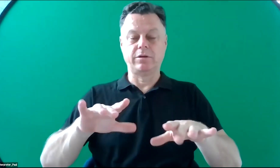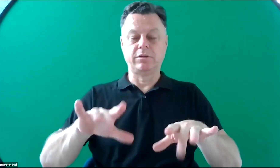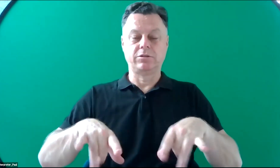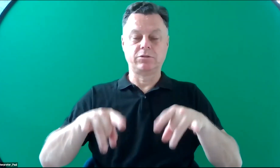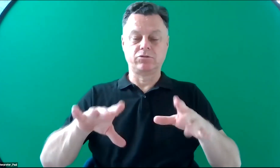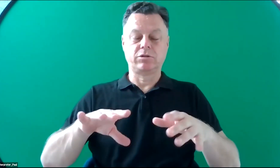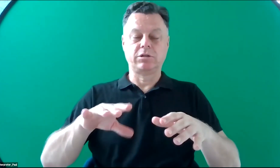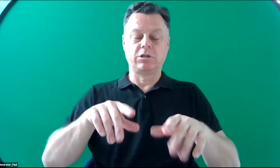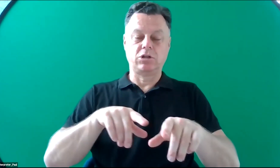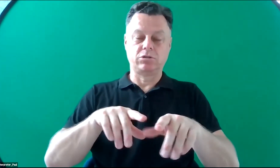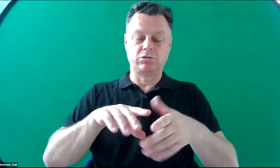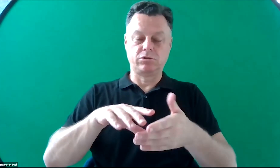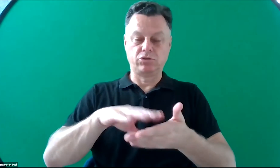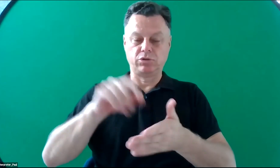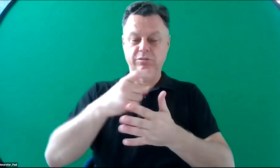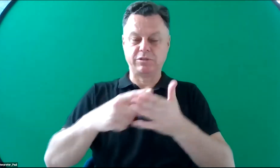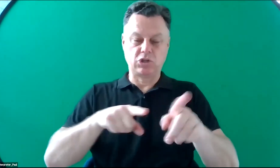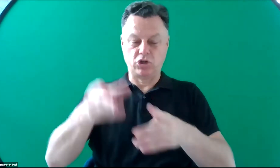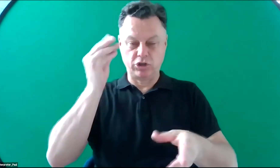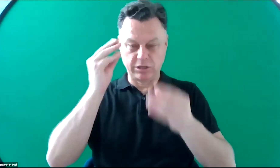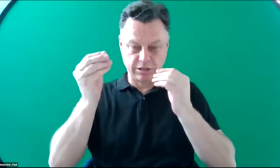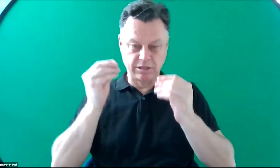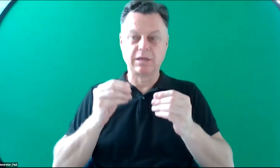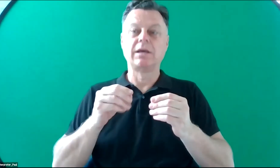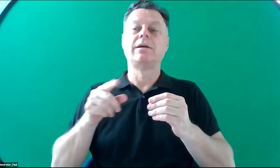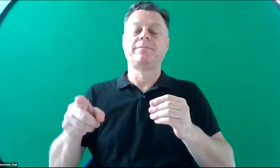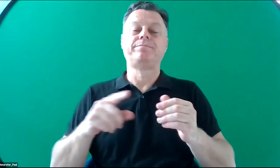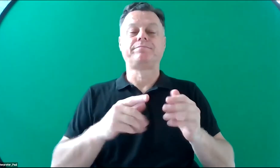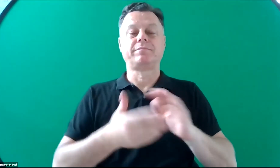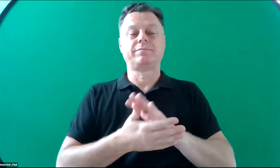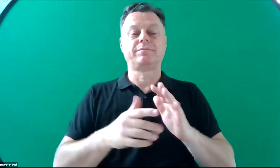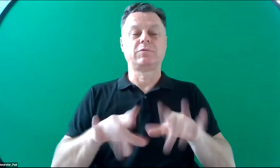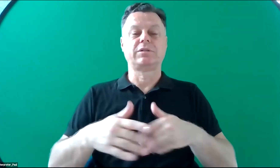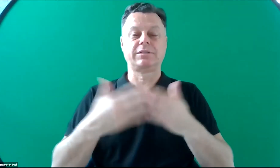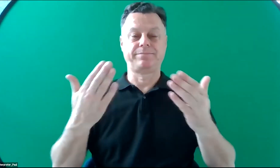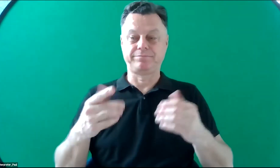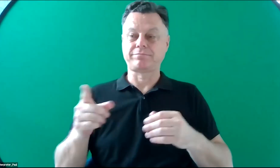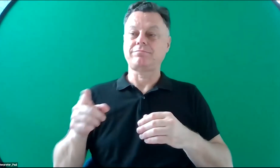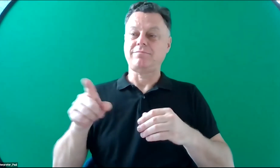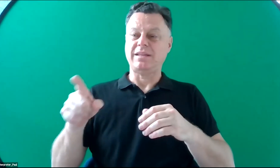Dr Harpur's citation is for outstanding leadership in translating disability strategy into a vision